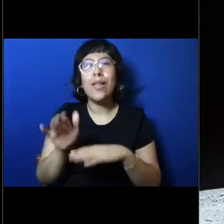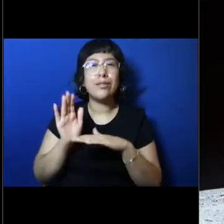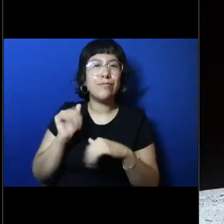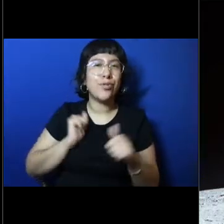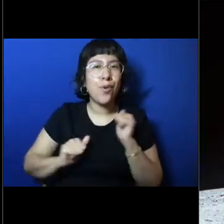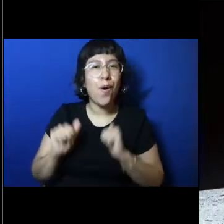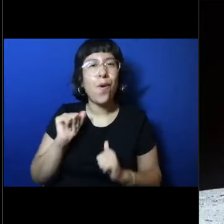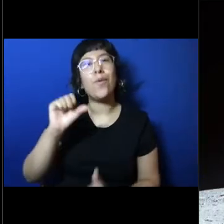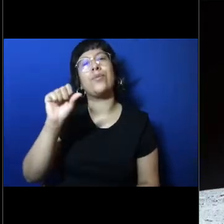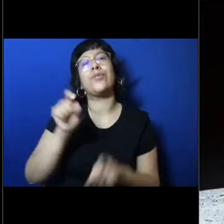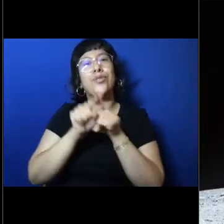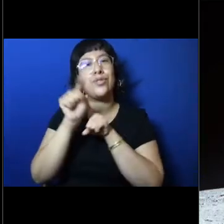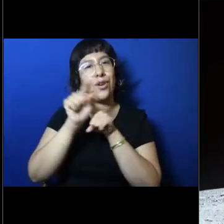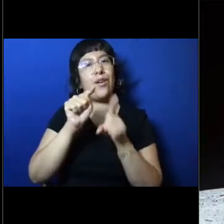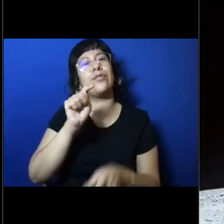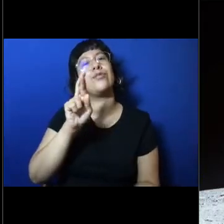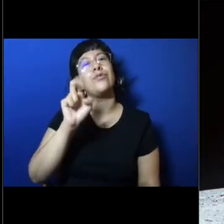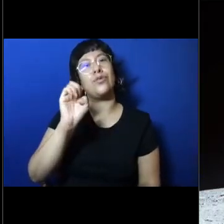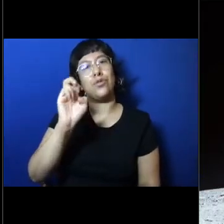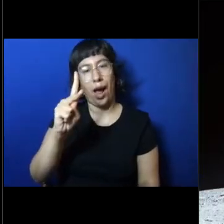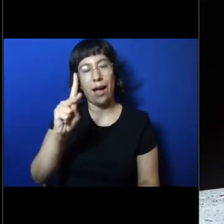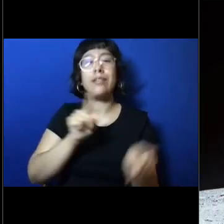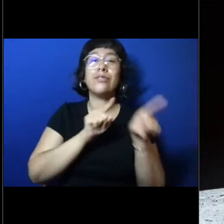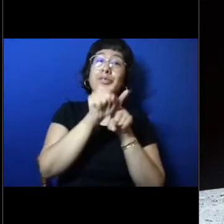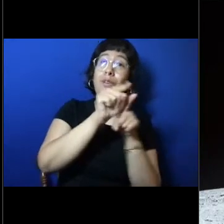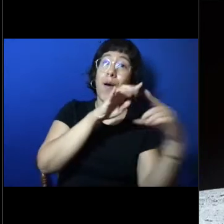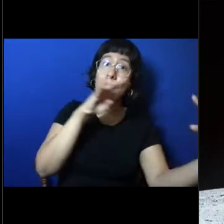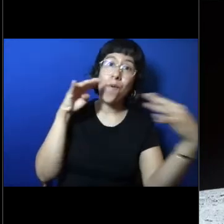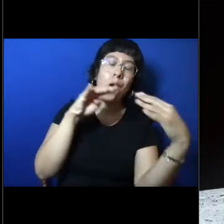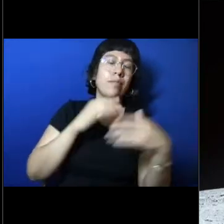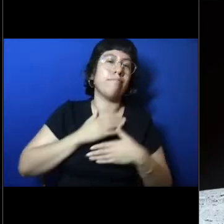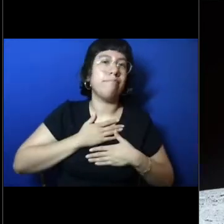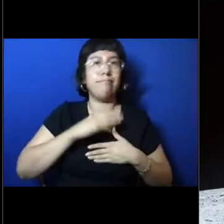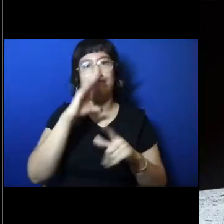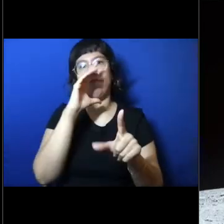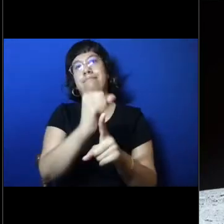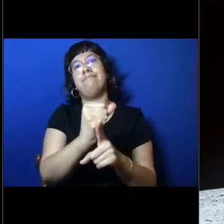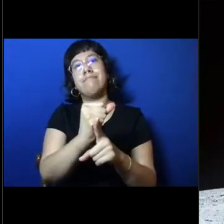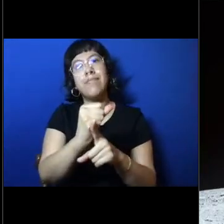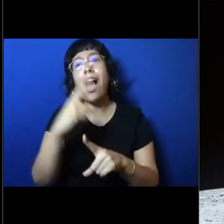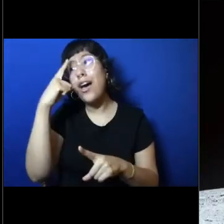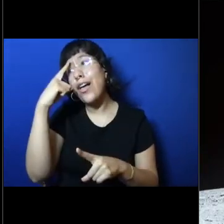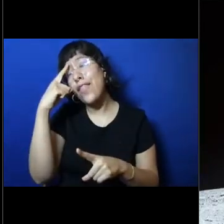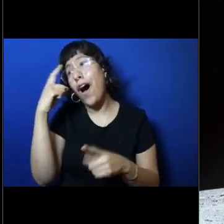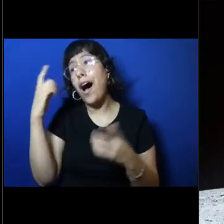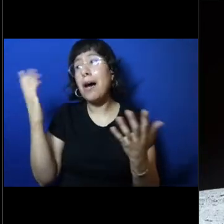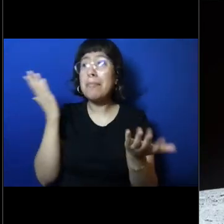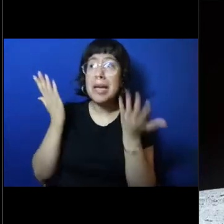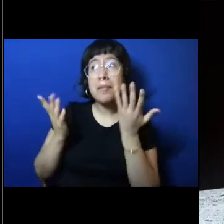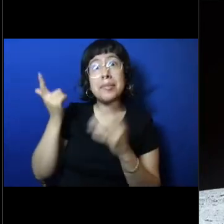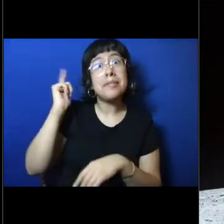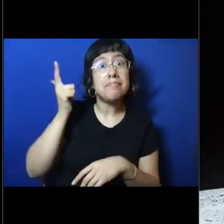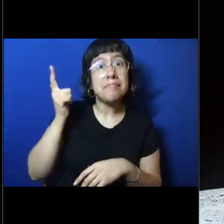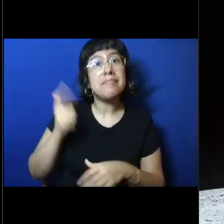and things like that. I really got pulled into. I kind of figured that someday I'd want to live in space. So again, I didn't quite get there,